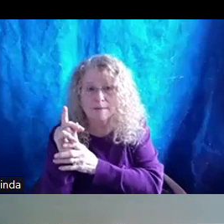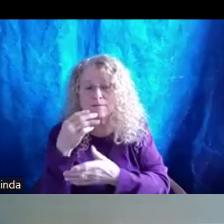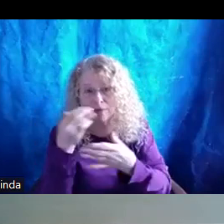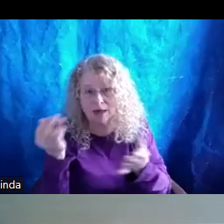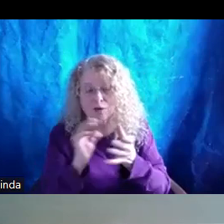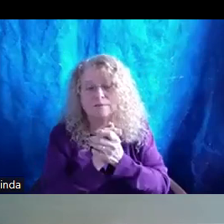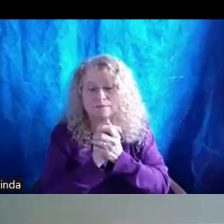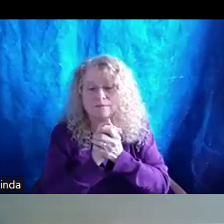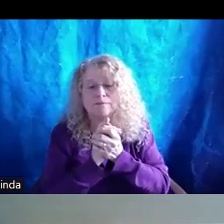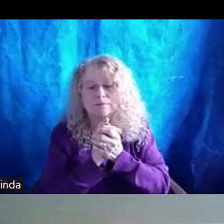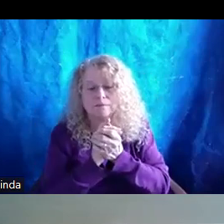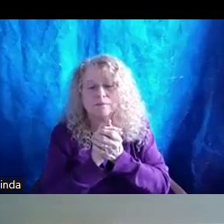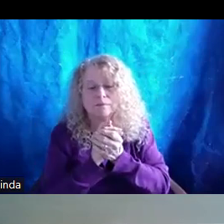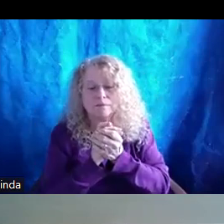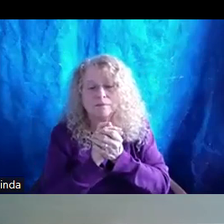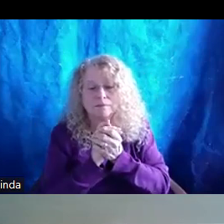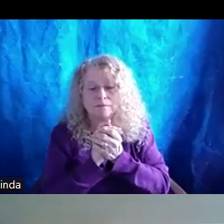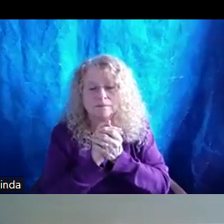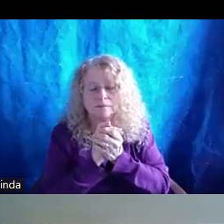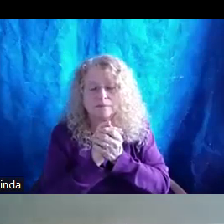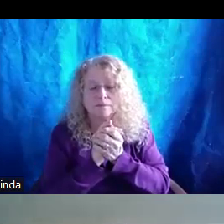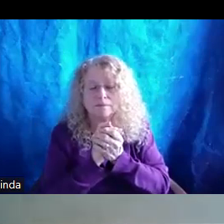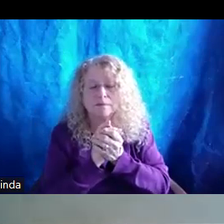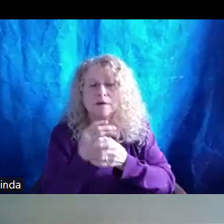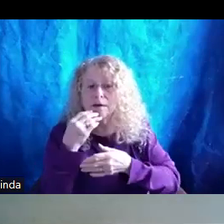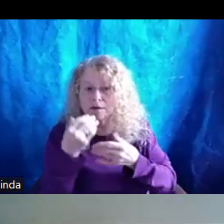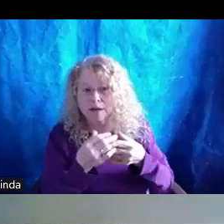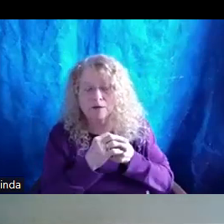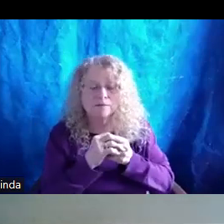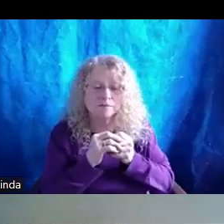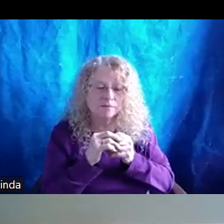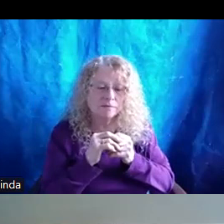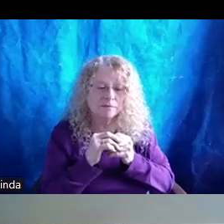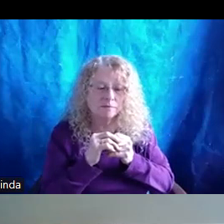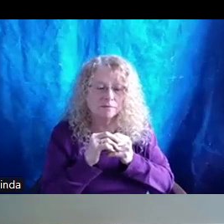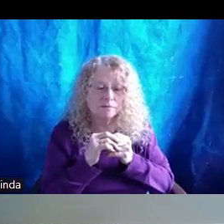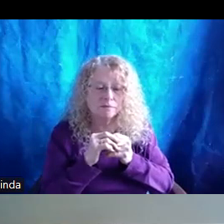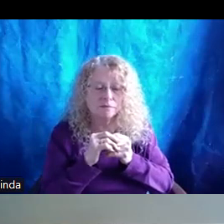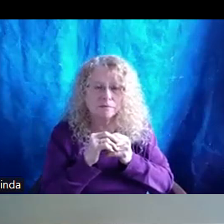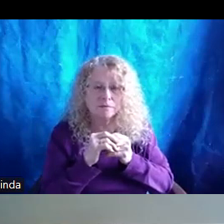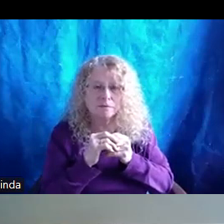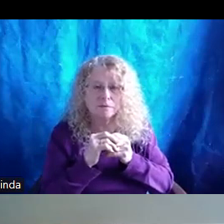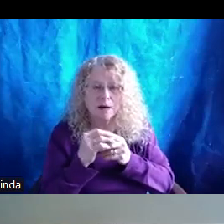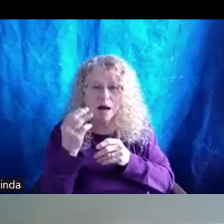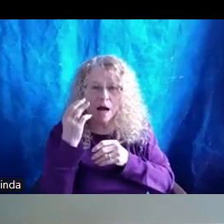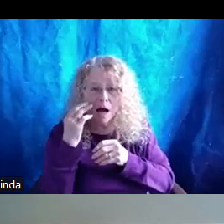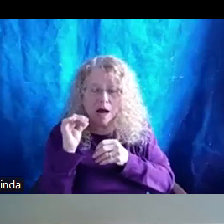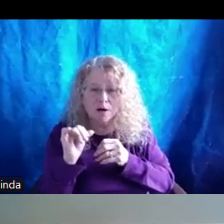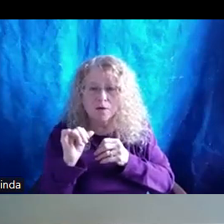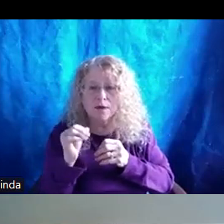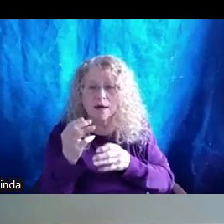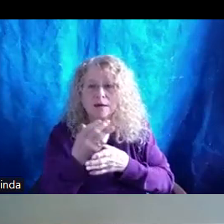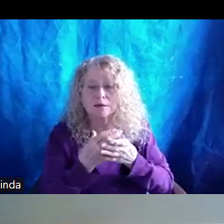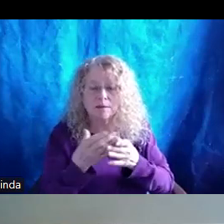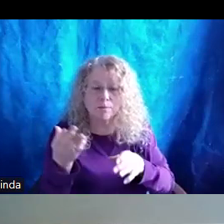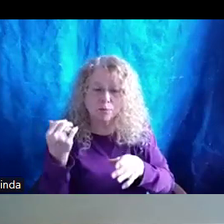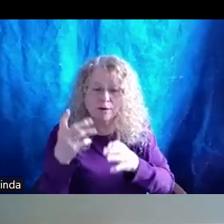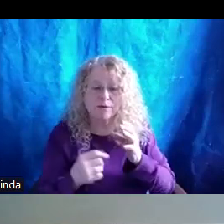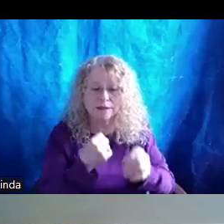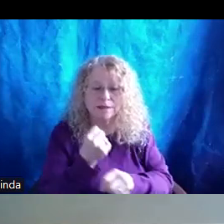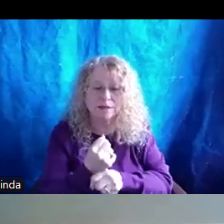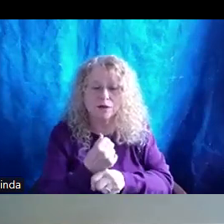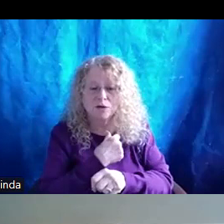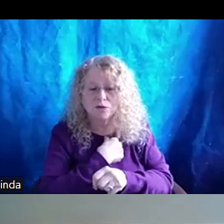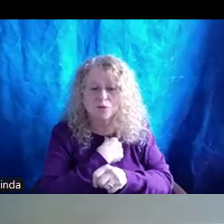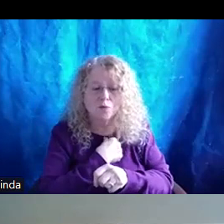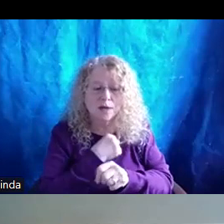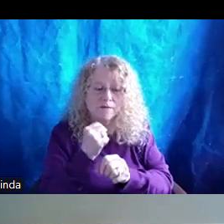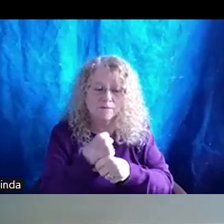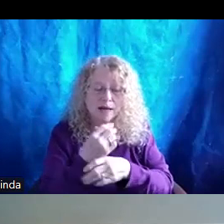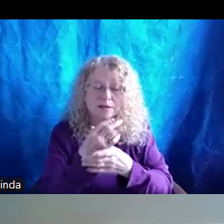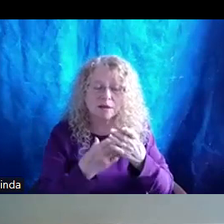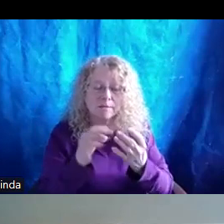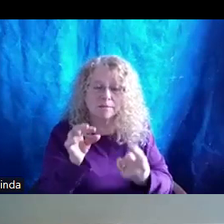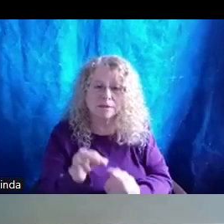THANK YOU. I KNOW THAT IN SOME PREVIOUS YEARS WE HAVE CREATED SOME SPECIAL MEETING SPACE